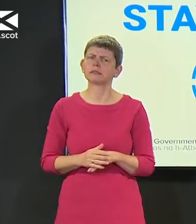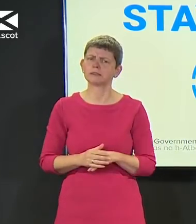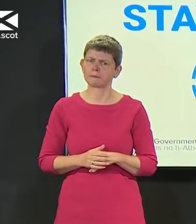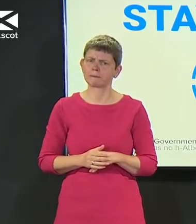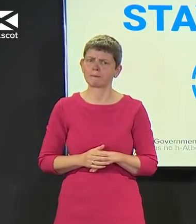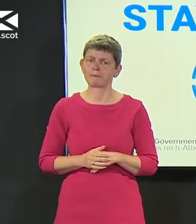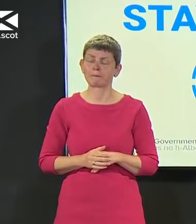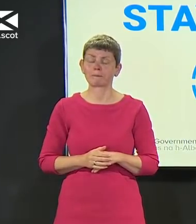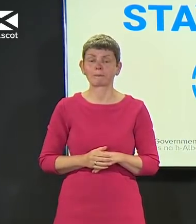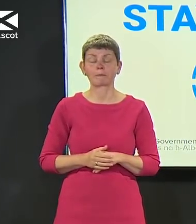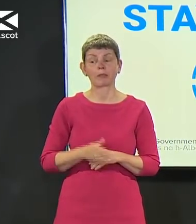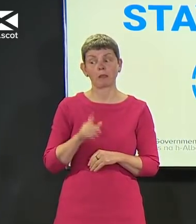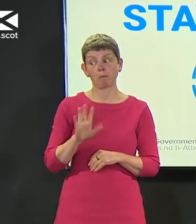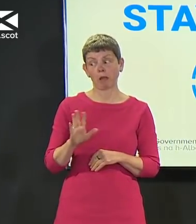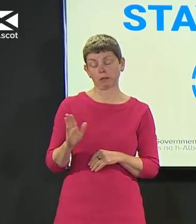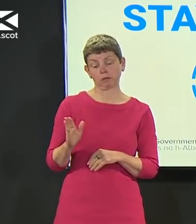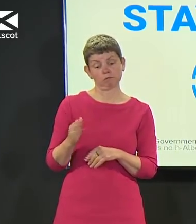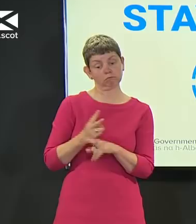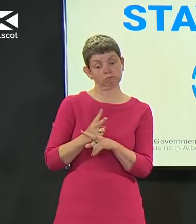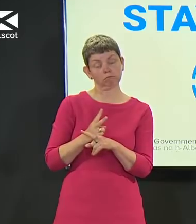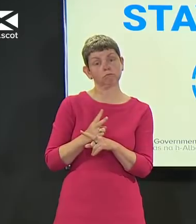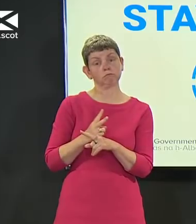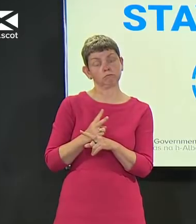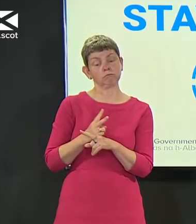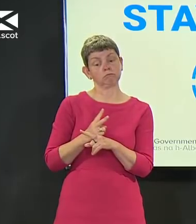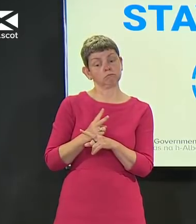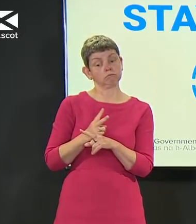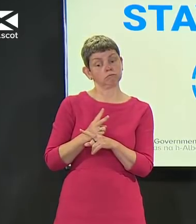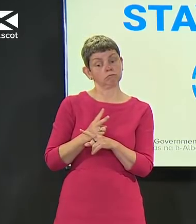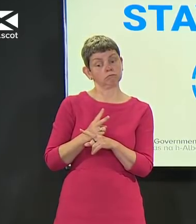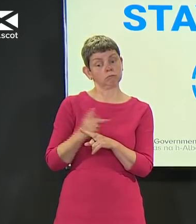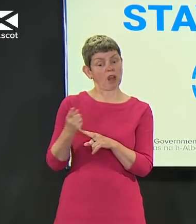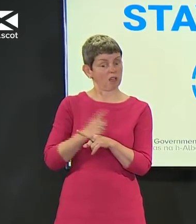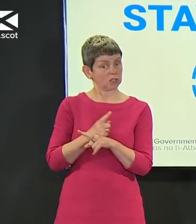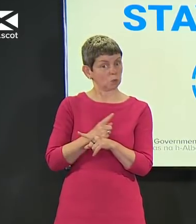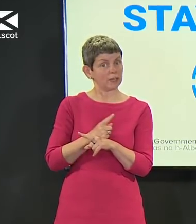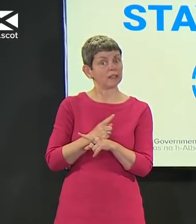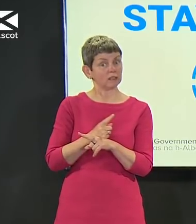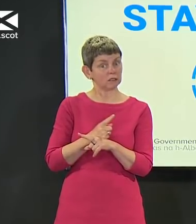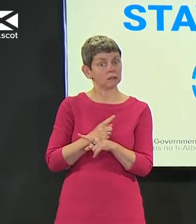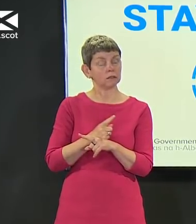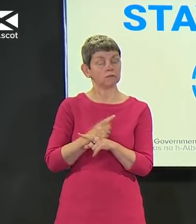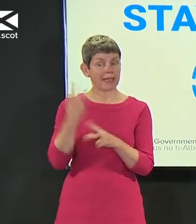the past week or so some easing of restrictions so last week we saw the reopening of hairdressers